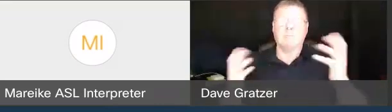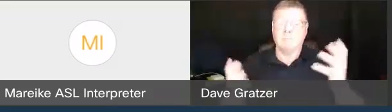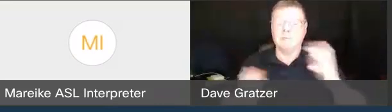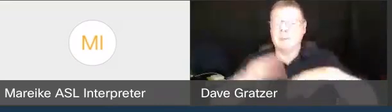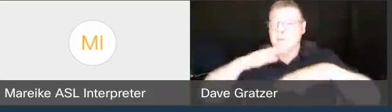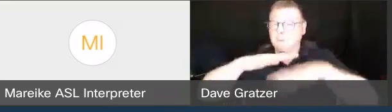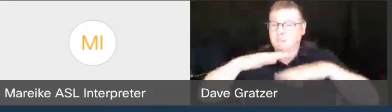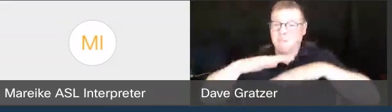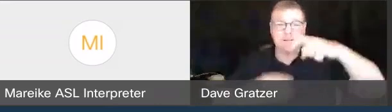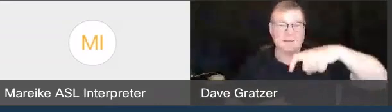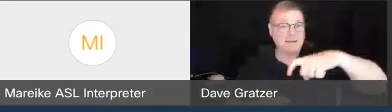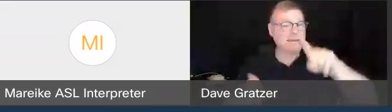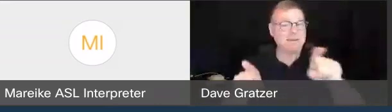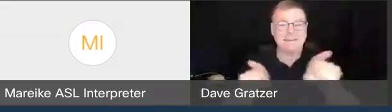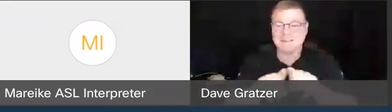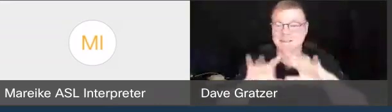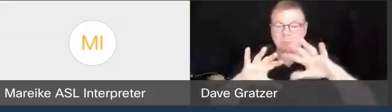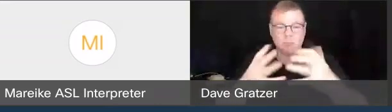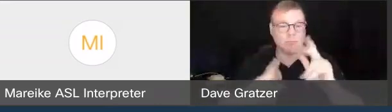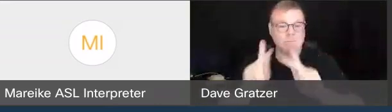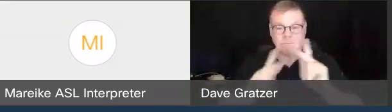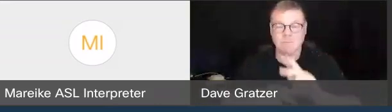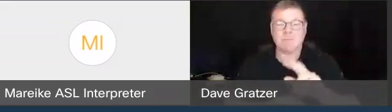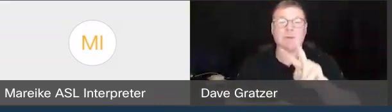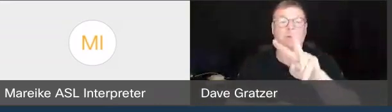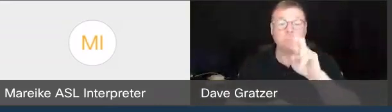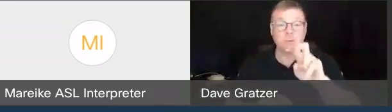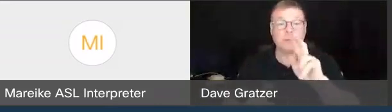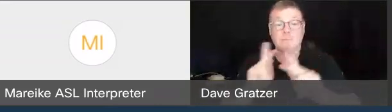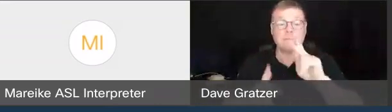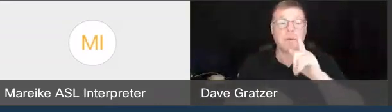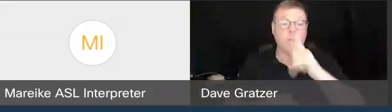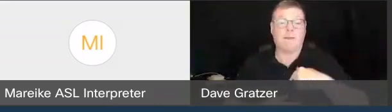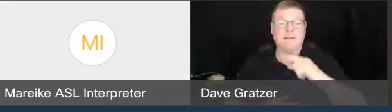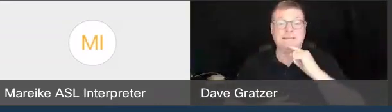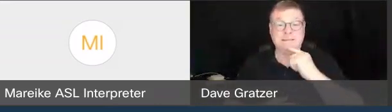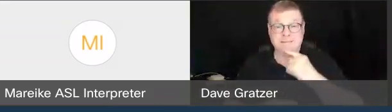the same sample of 200 probationers with severe mental illness. And as we all know,